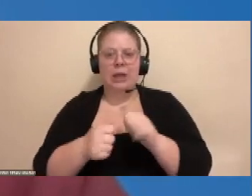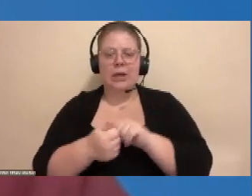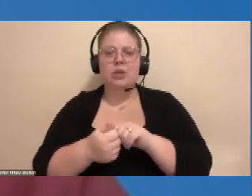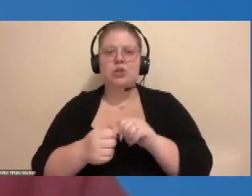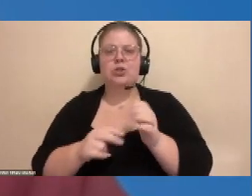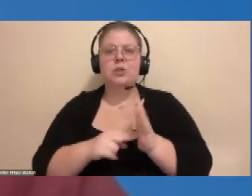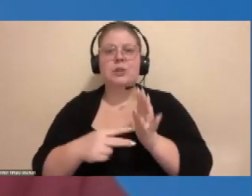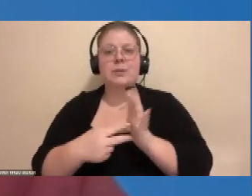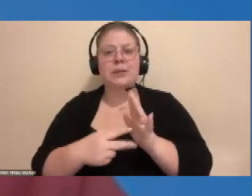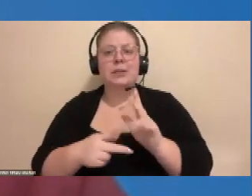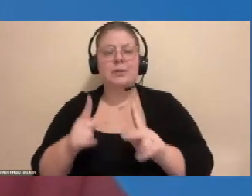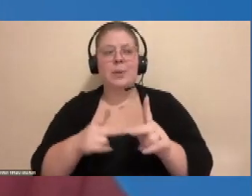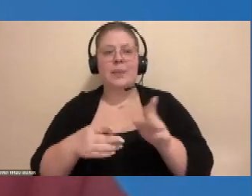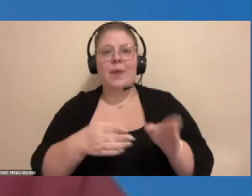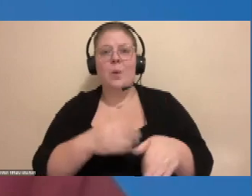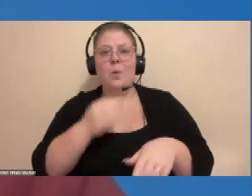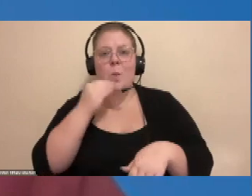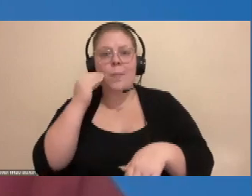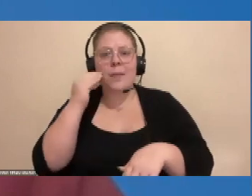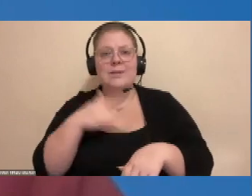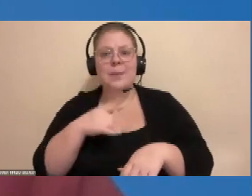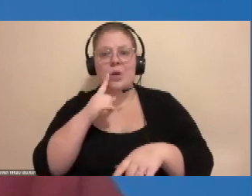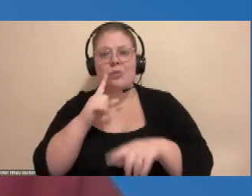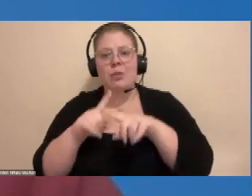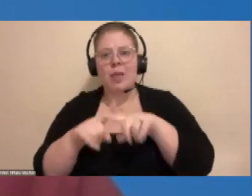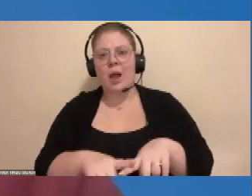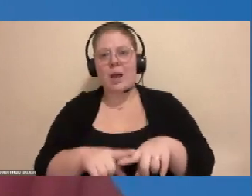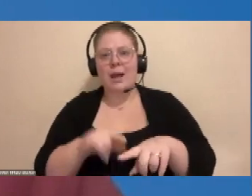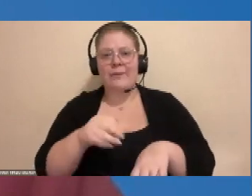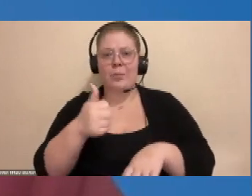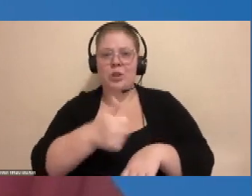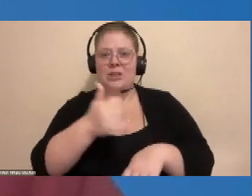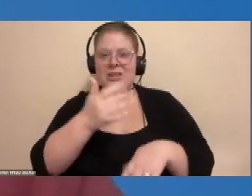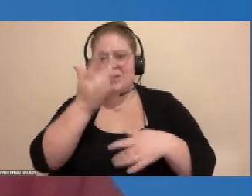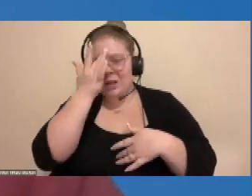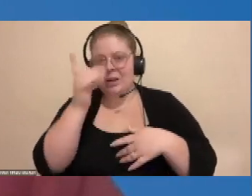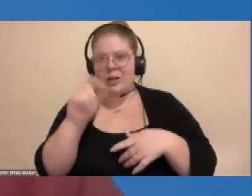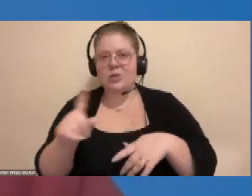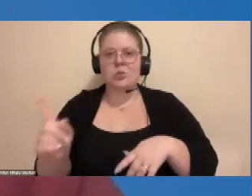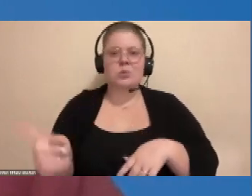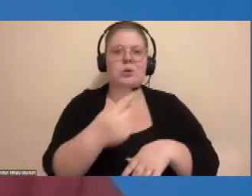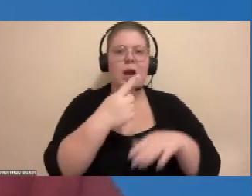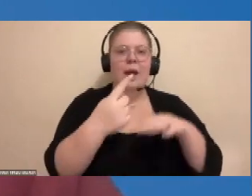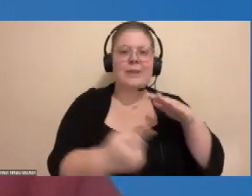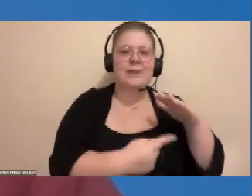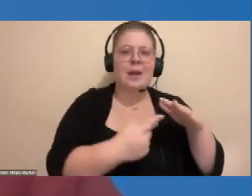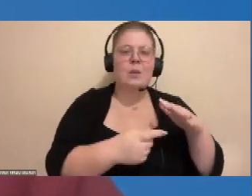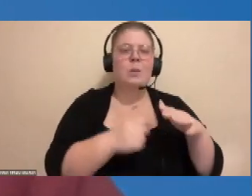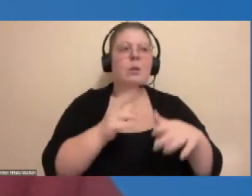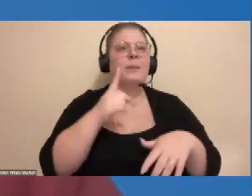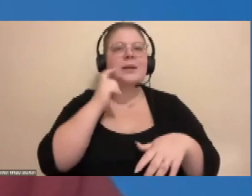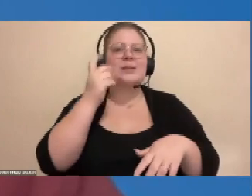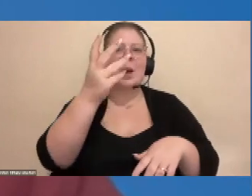if those people had to isolate themselves because they were working in the community.